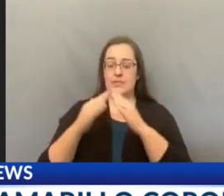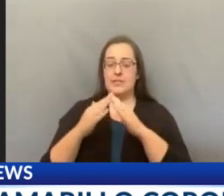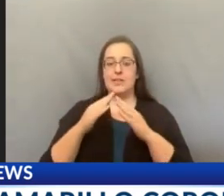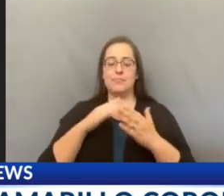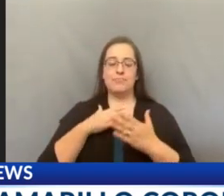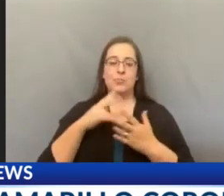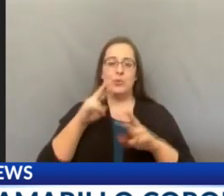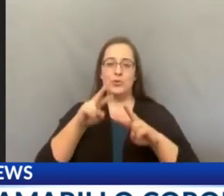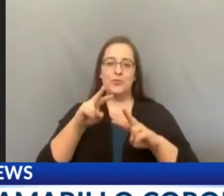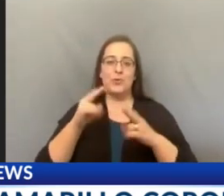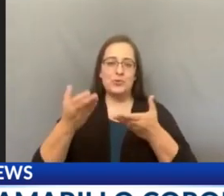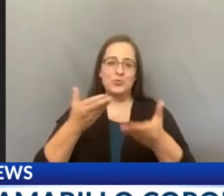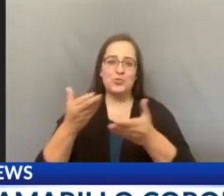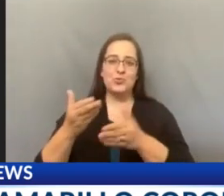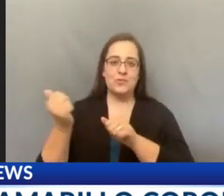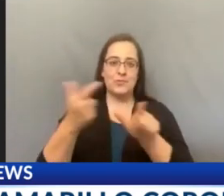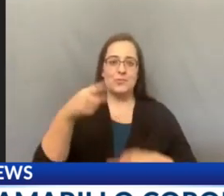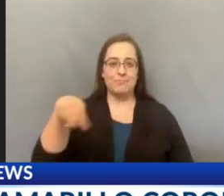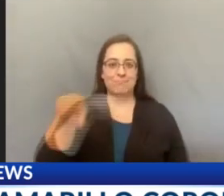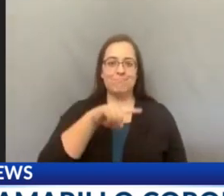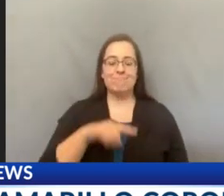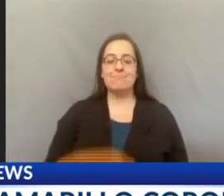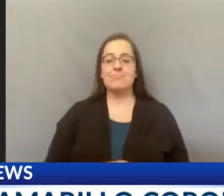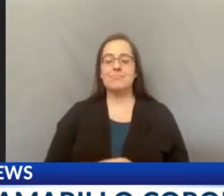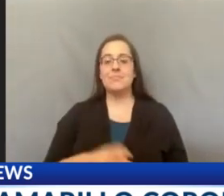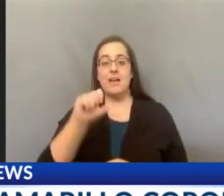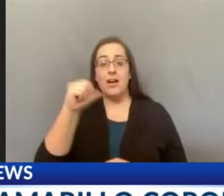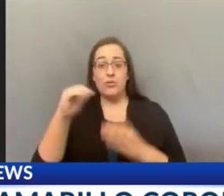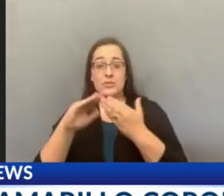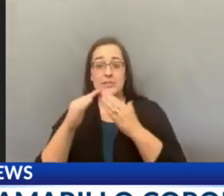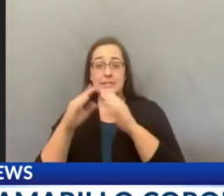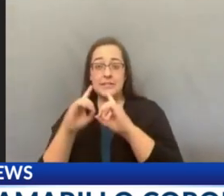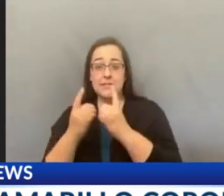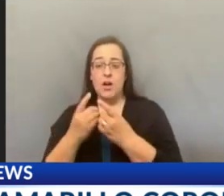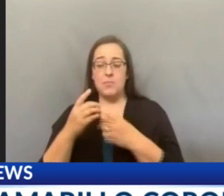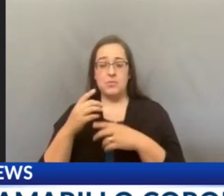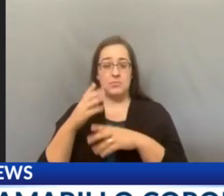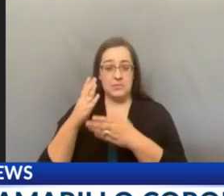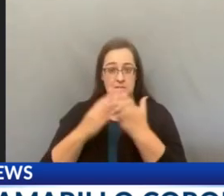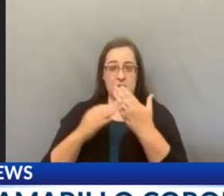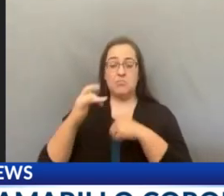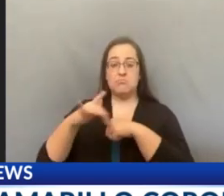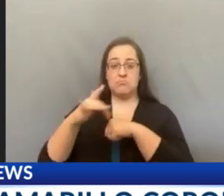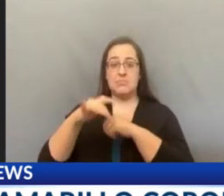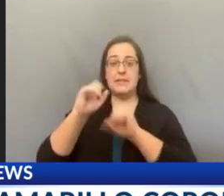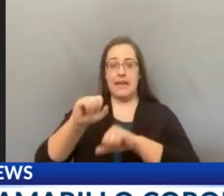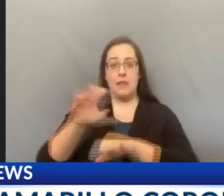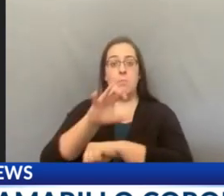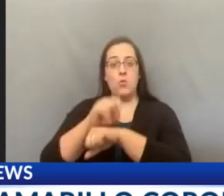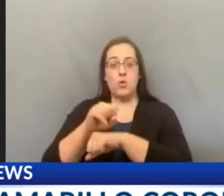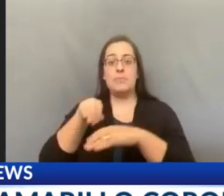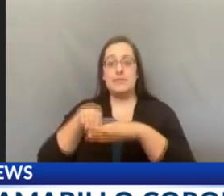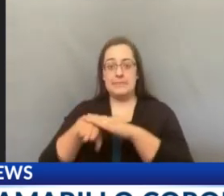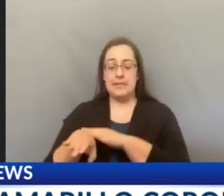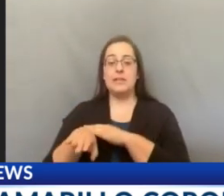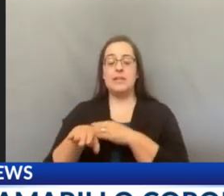IT'S REOPEN AS PERMITTED BY THE STATE THE CITY HAS WORKED HARD TO REOPEN MANY SERVICES WE LOOK